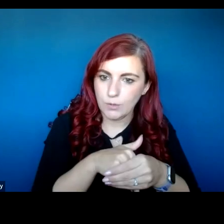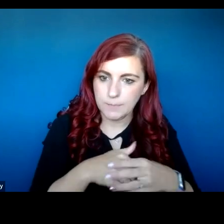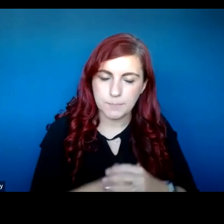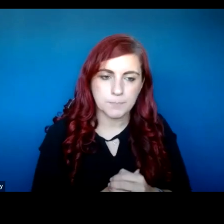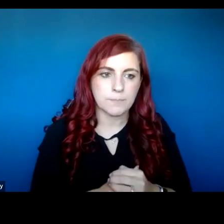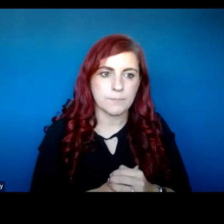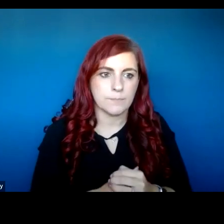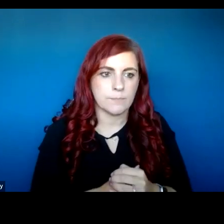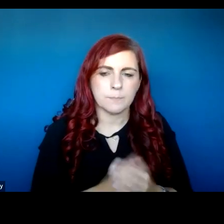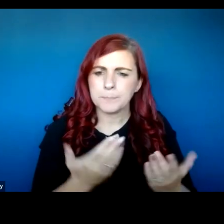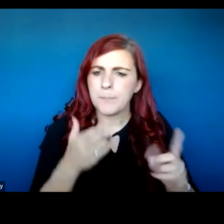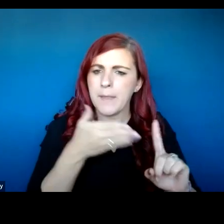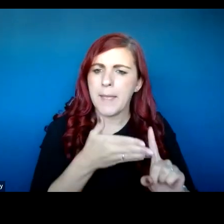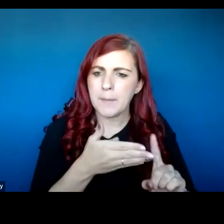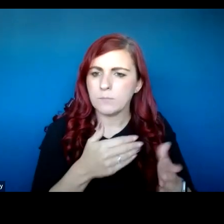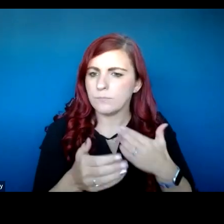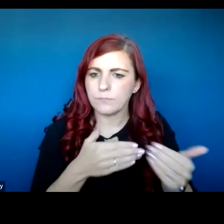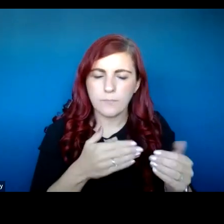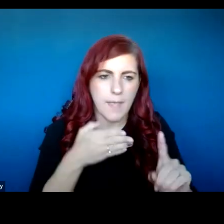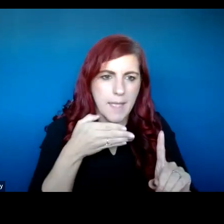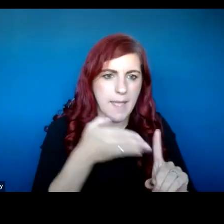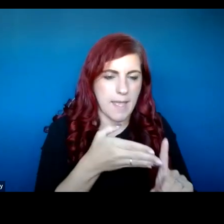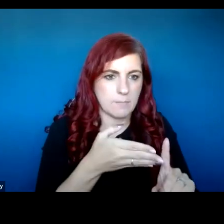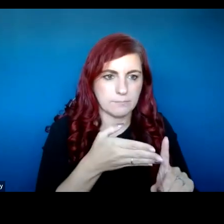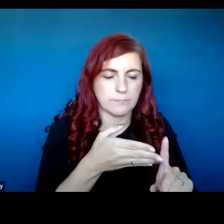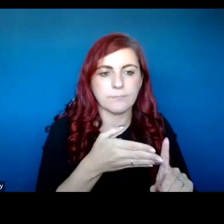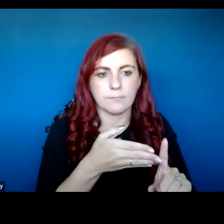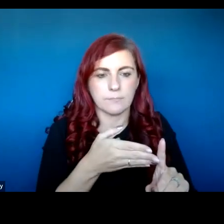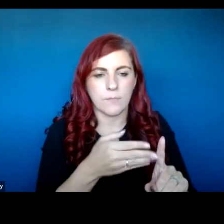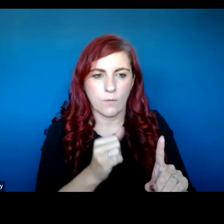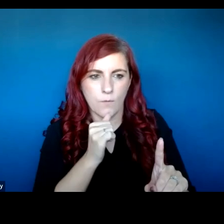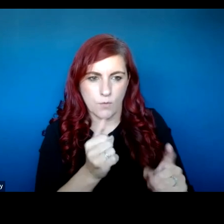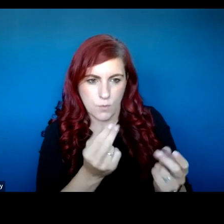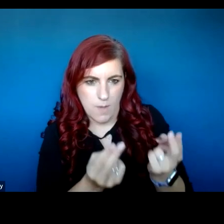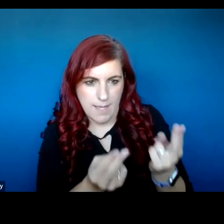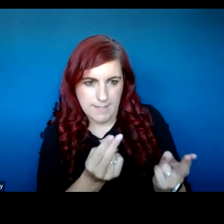So our aims when we set out to do this survey, were to assess both social